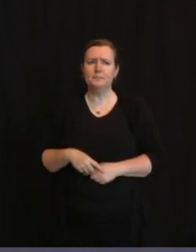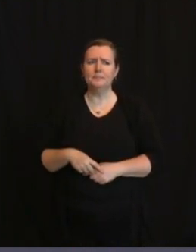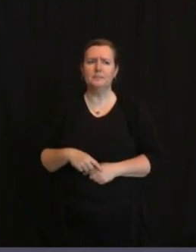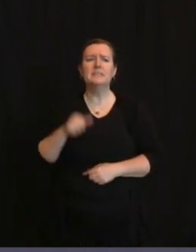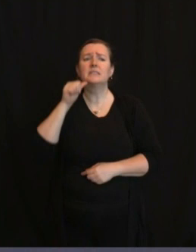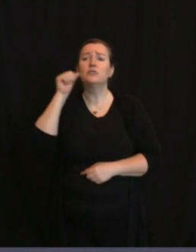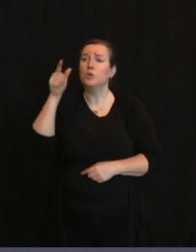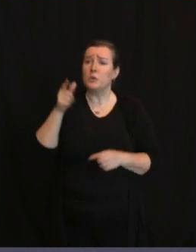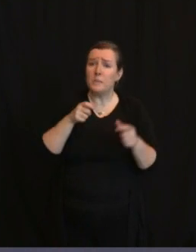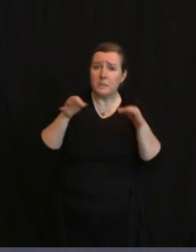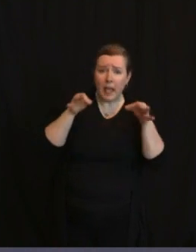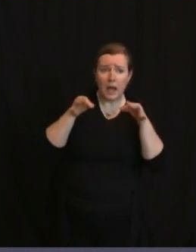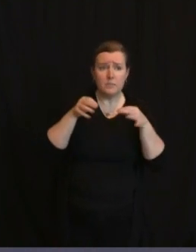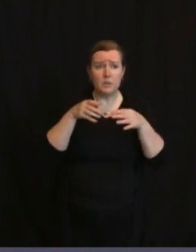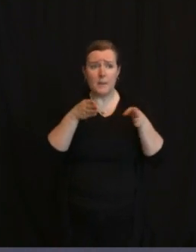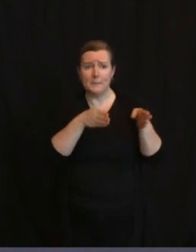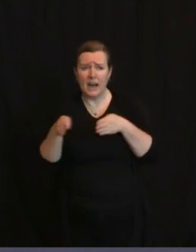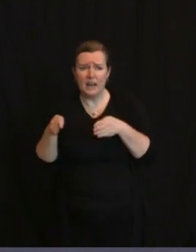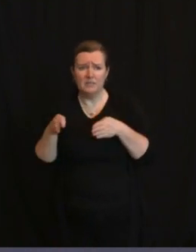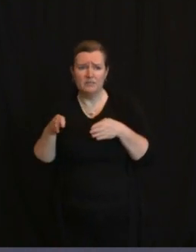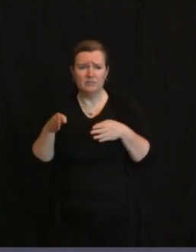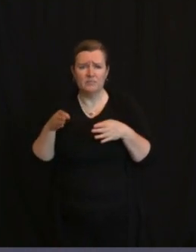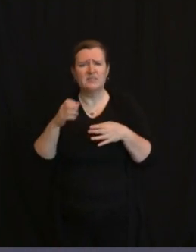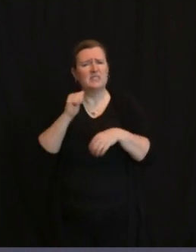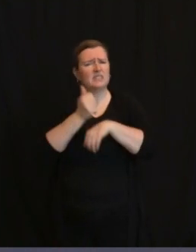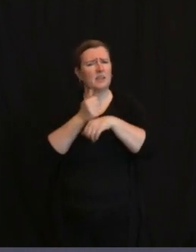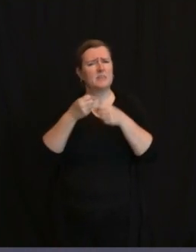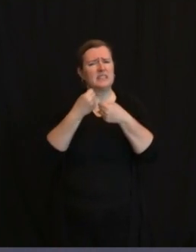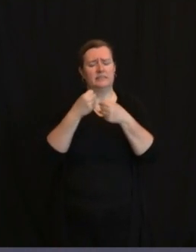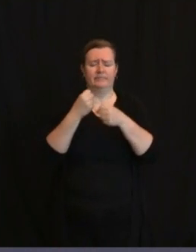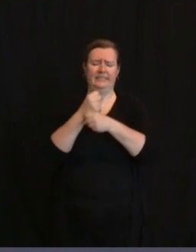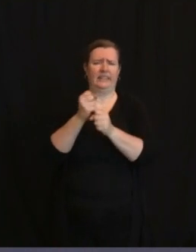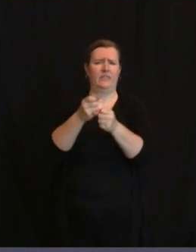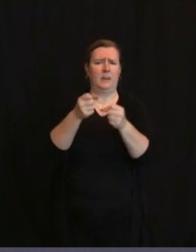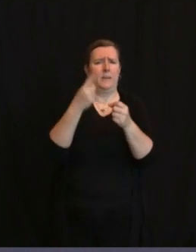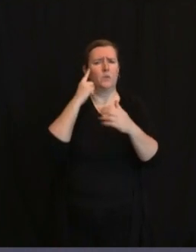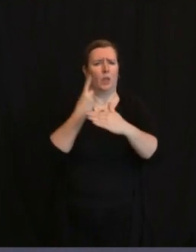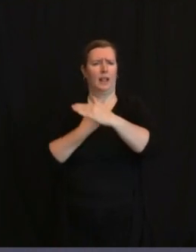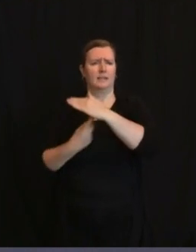BALLS. GOVERNOR, PART OF THE PLAN YOU